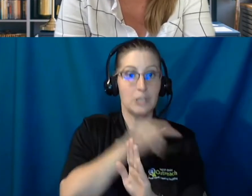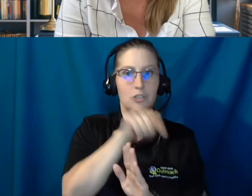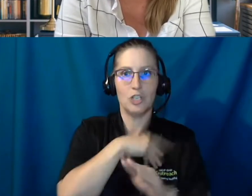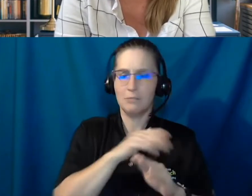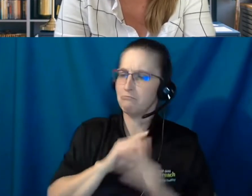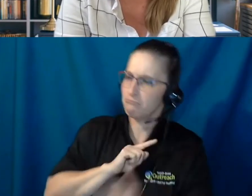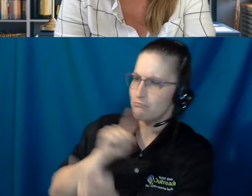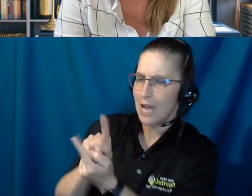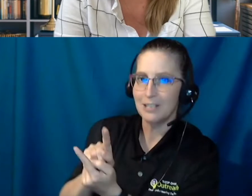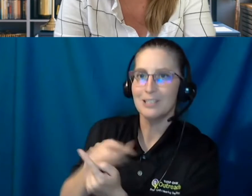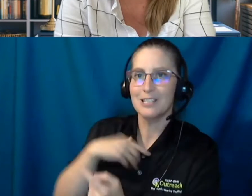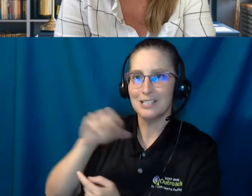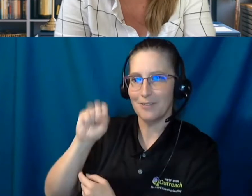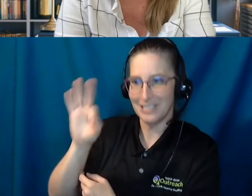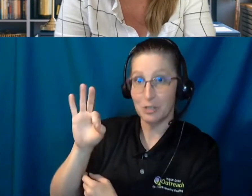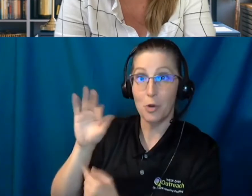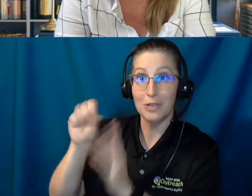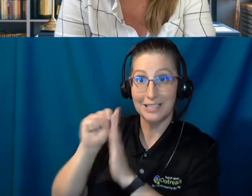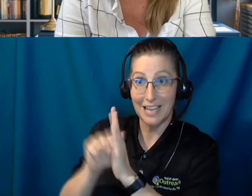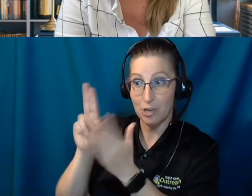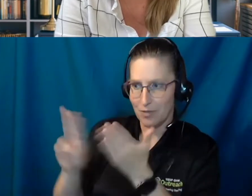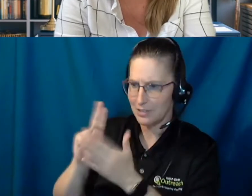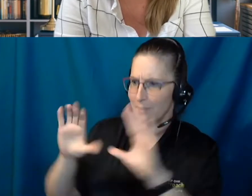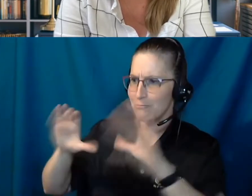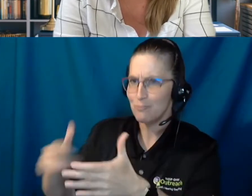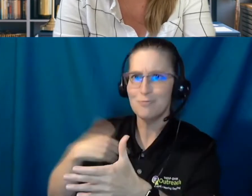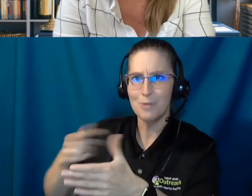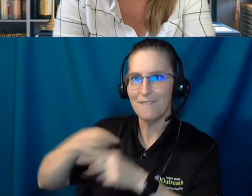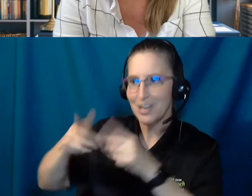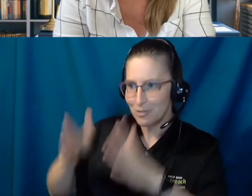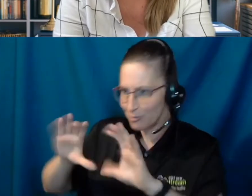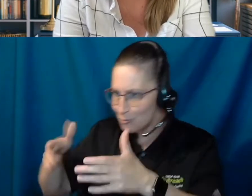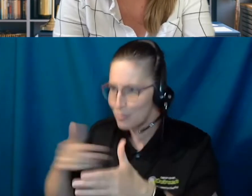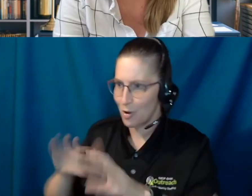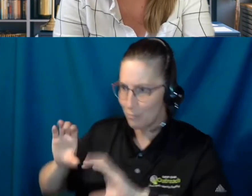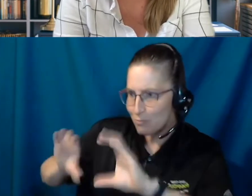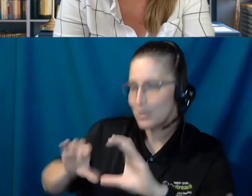at San Francisco State University during her graduate program where she earned her master's